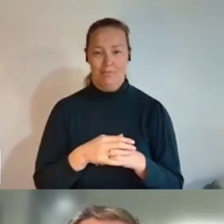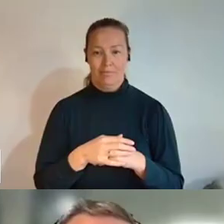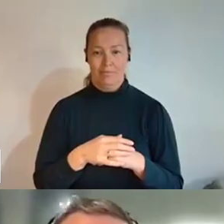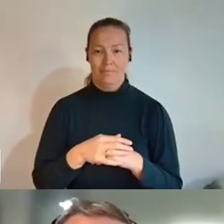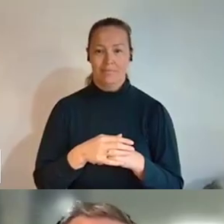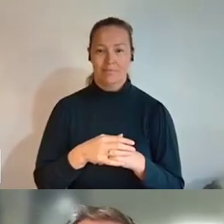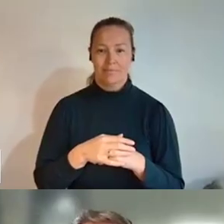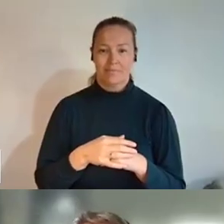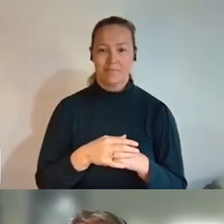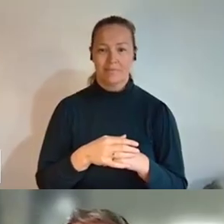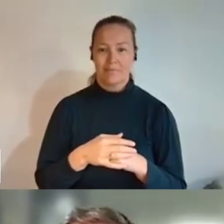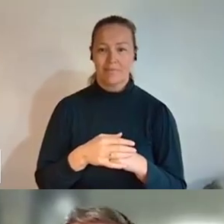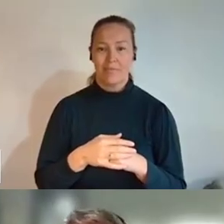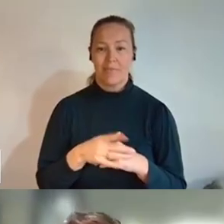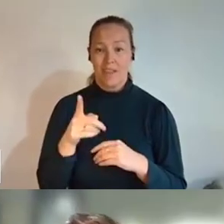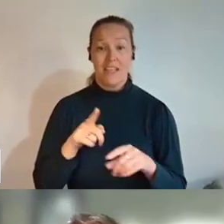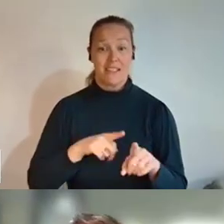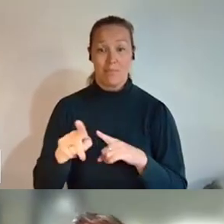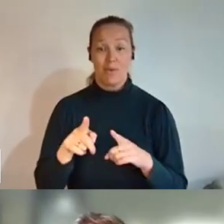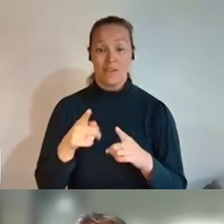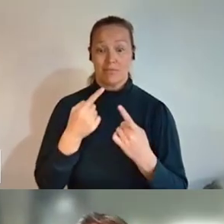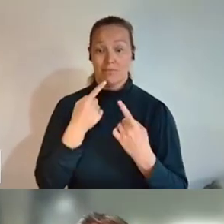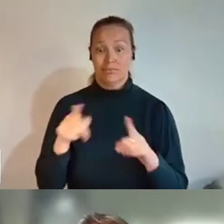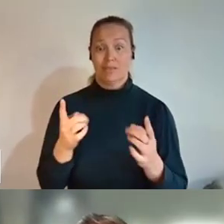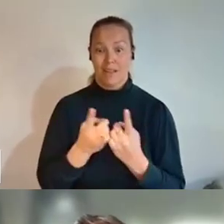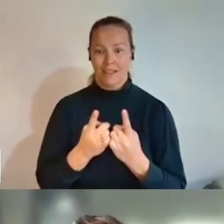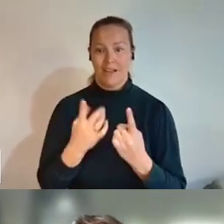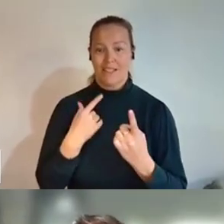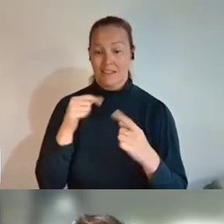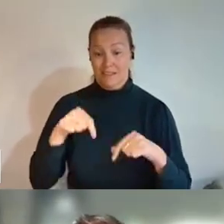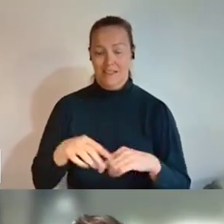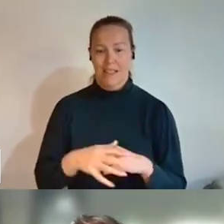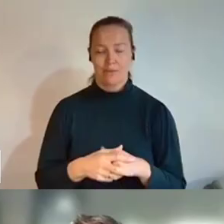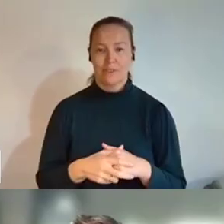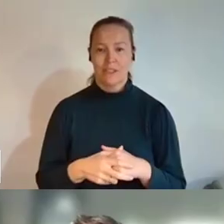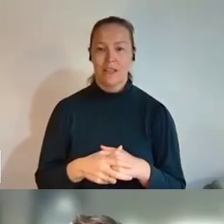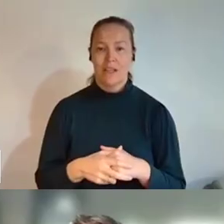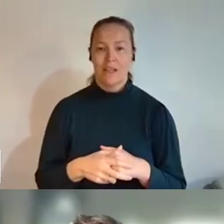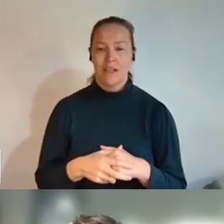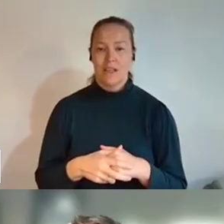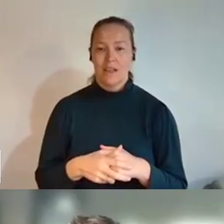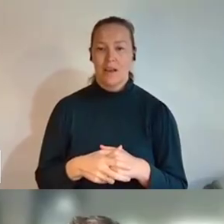in fact just then. And I know time and energy are precious, we all have to prioritise. But one small